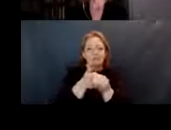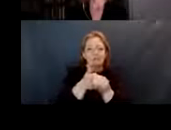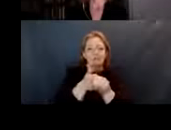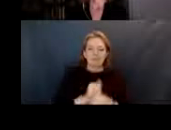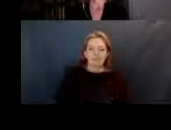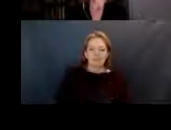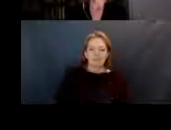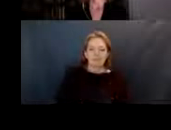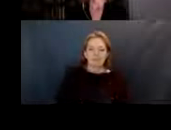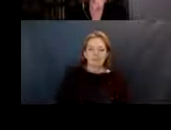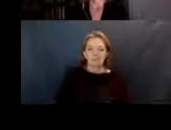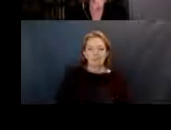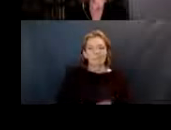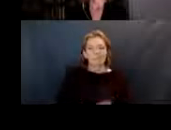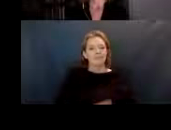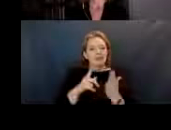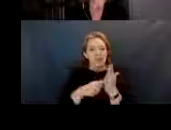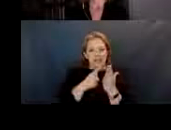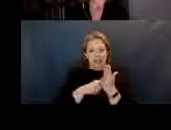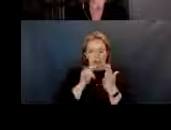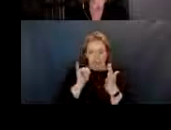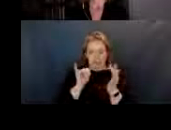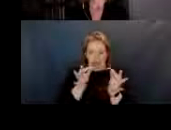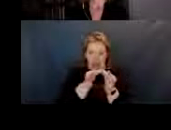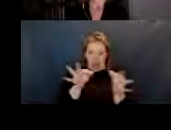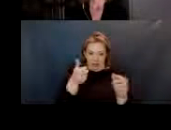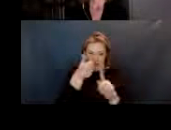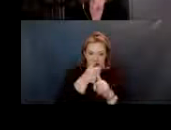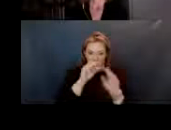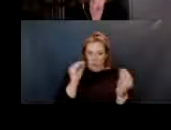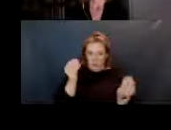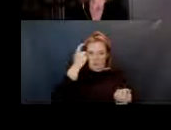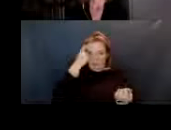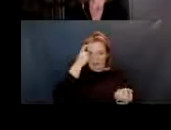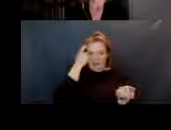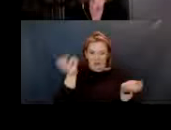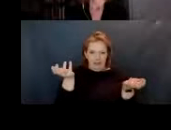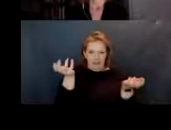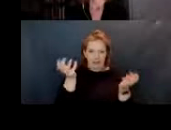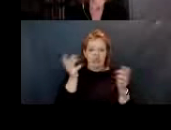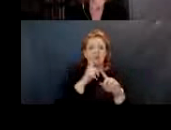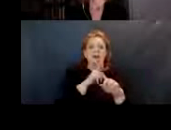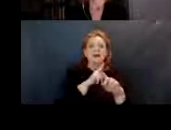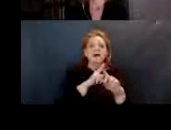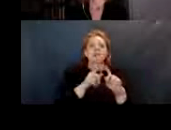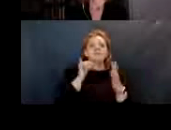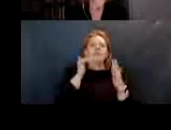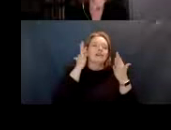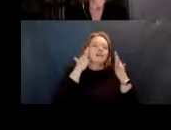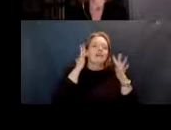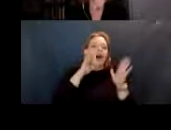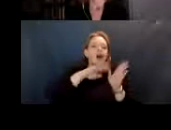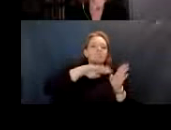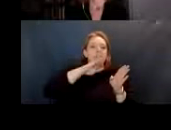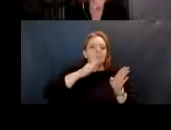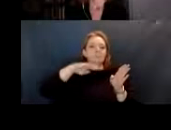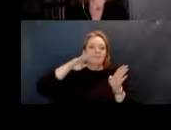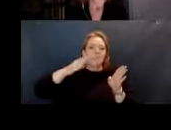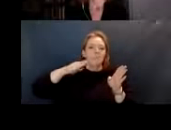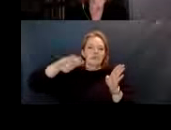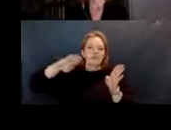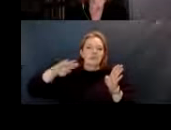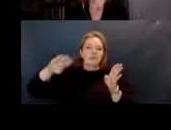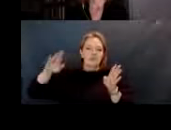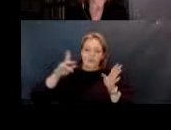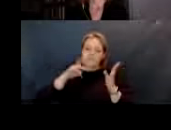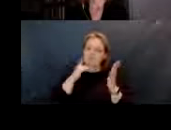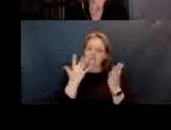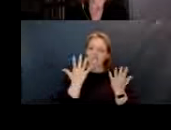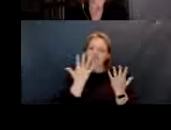doesn't make any grammatical sense, but really privileging the sound that comes from replicating